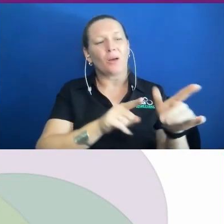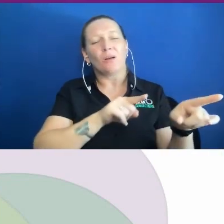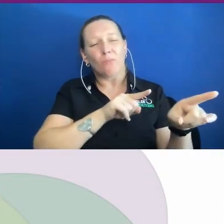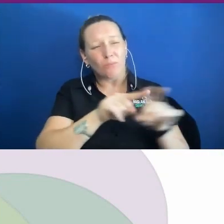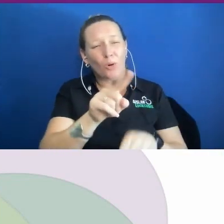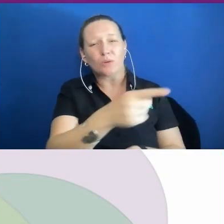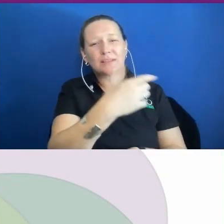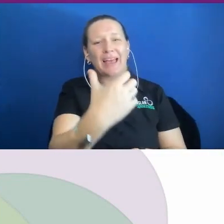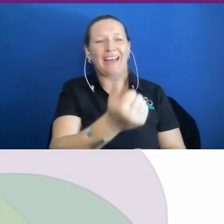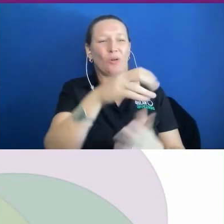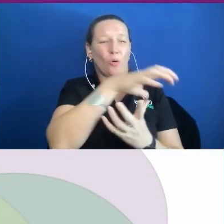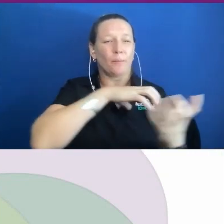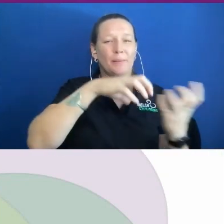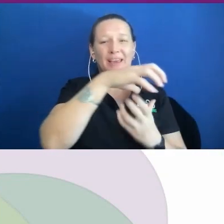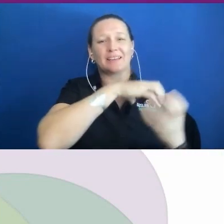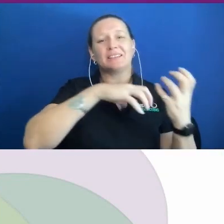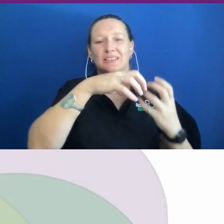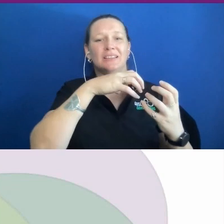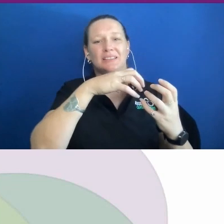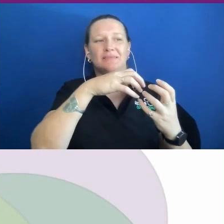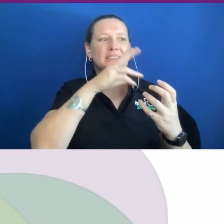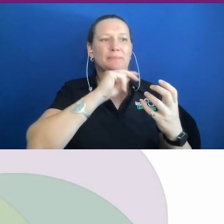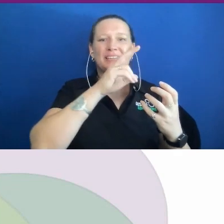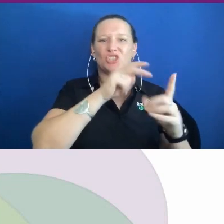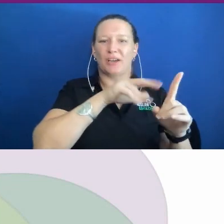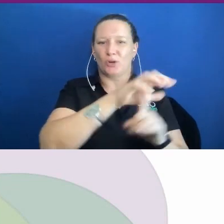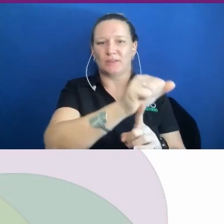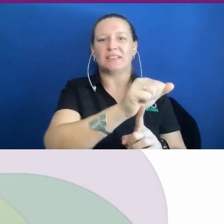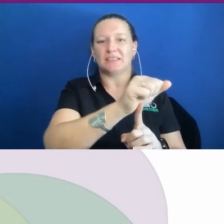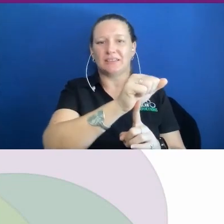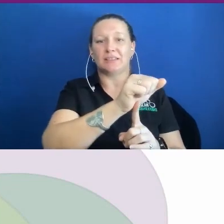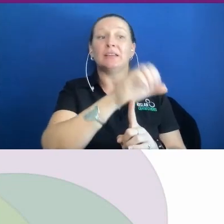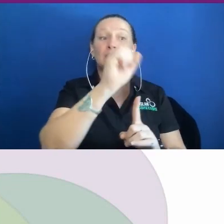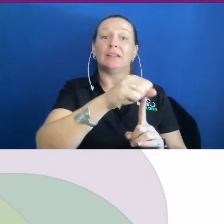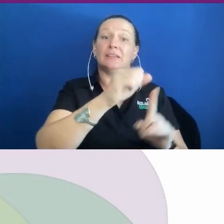speech diagnoses even when they developed speech. And so the diagram shows that a number of